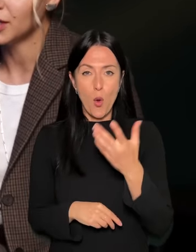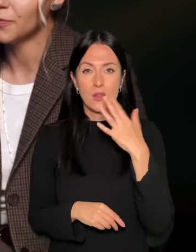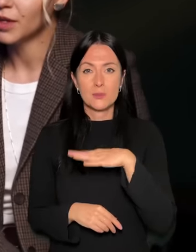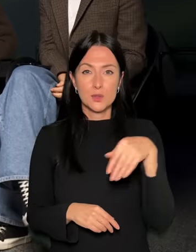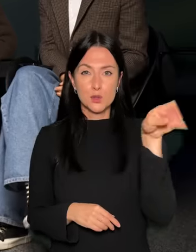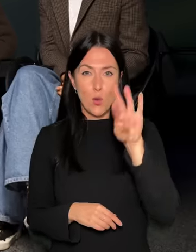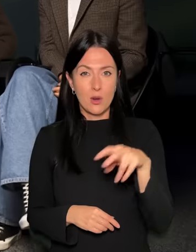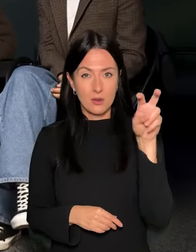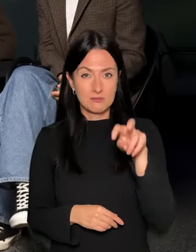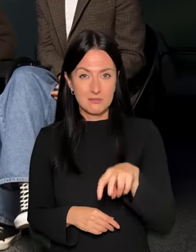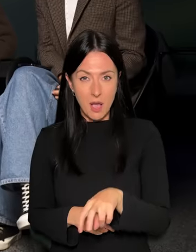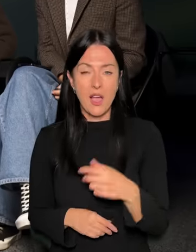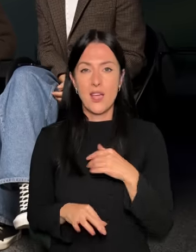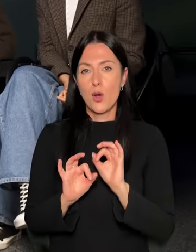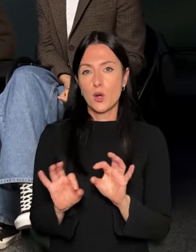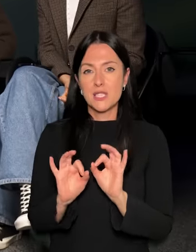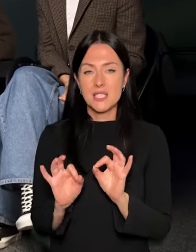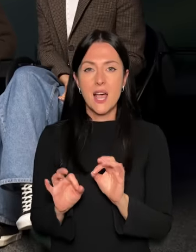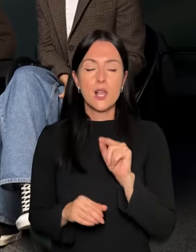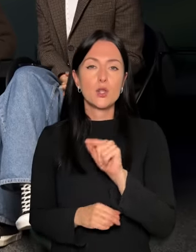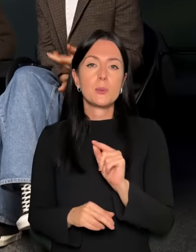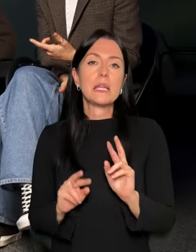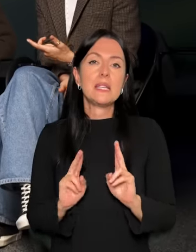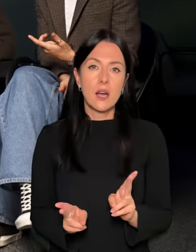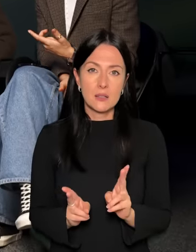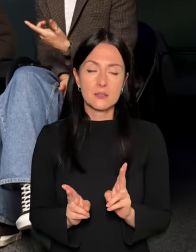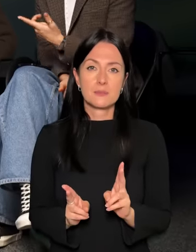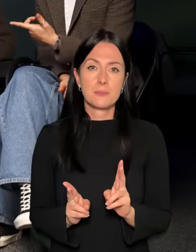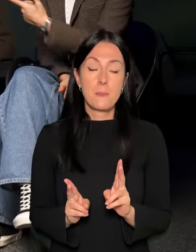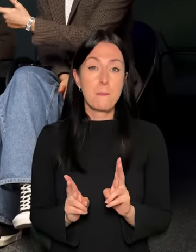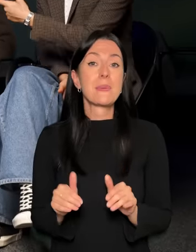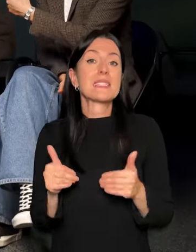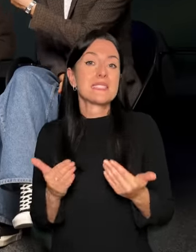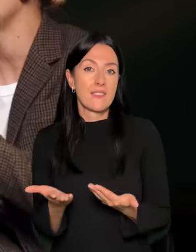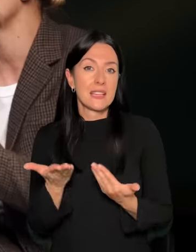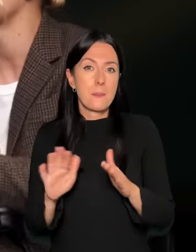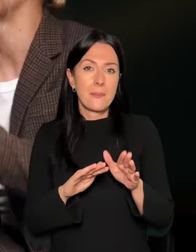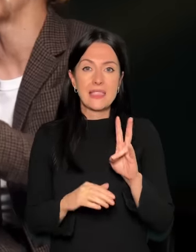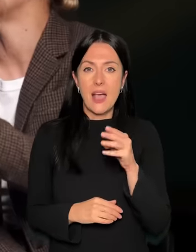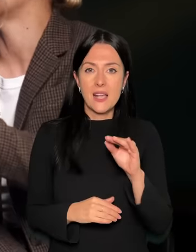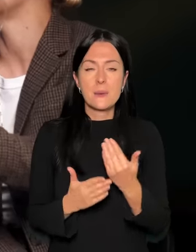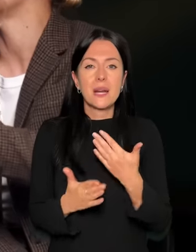and when we were coming down from the mountain, I told you how I introduced you to Nata